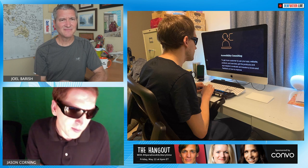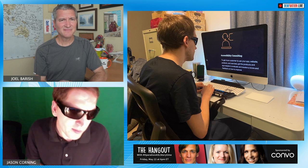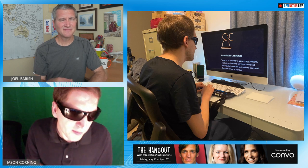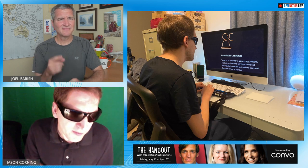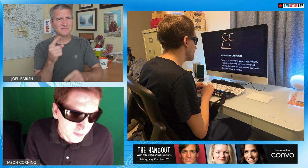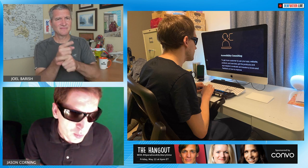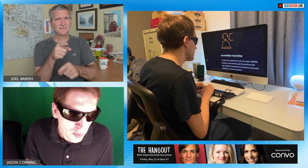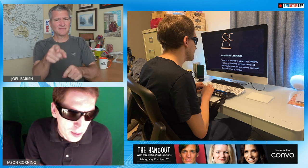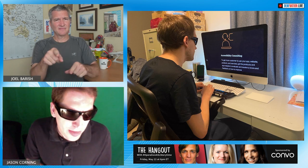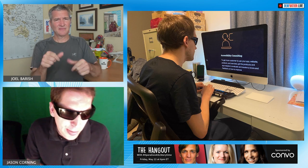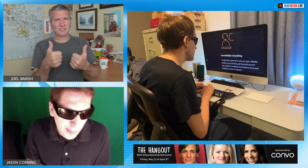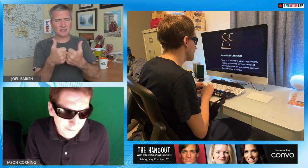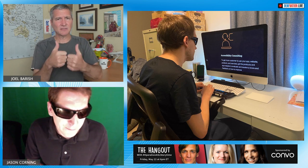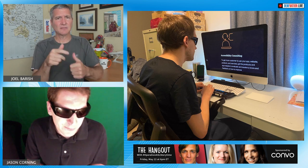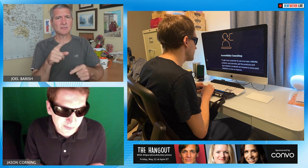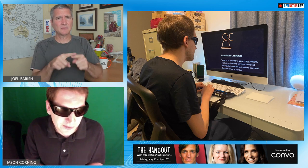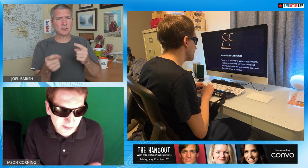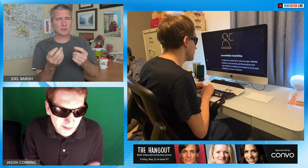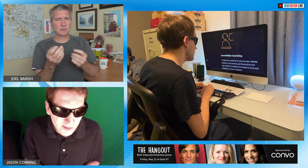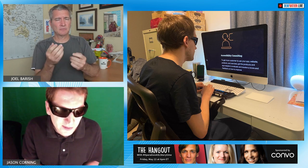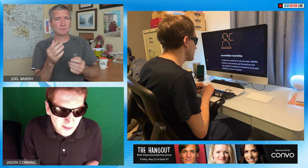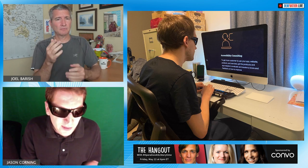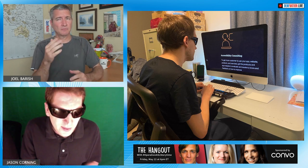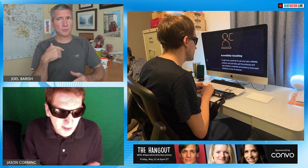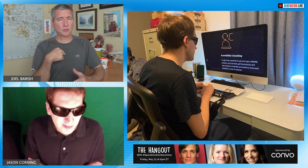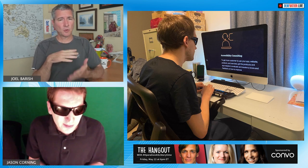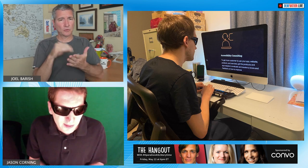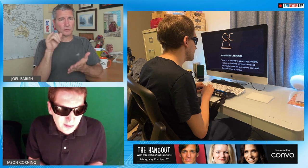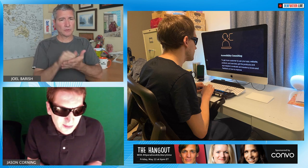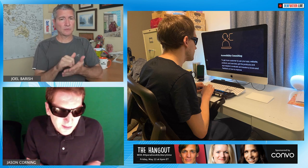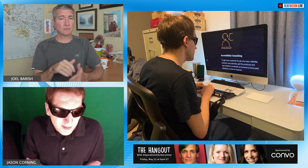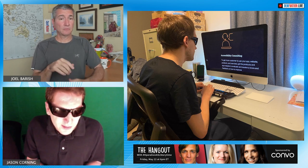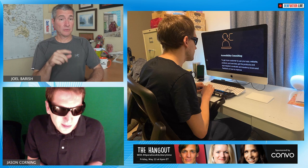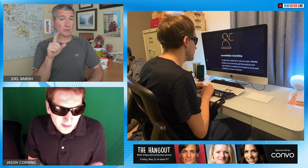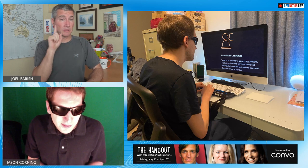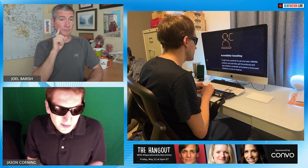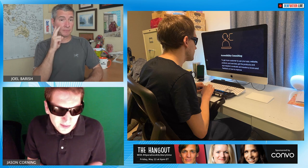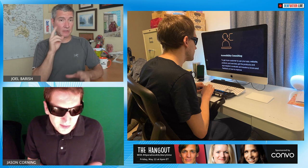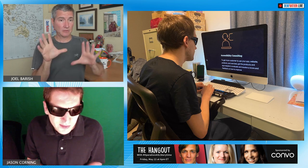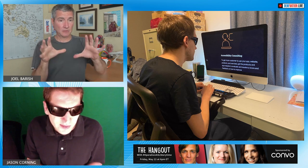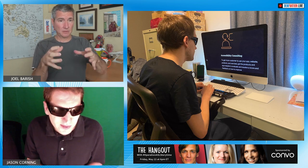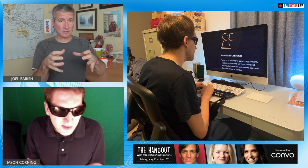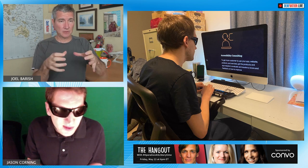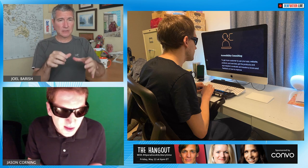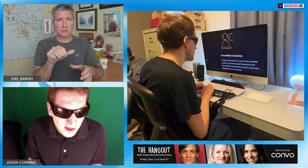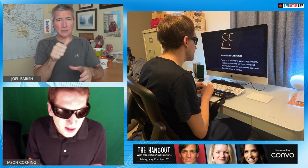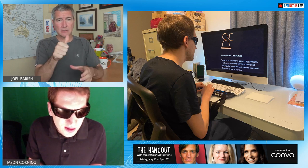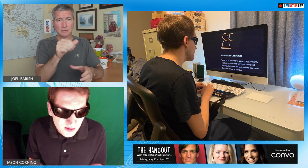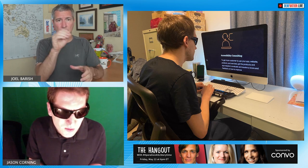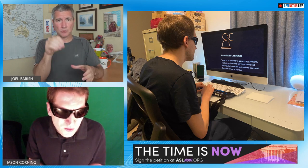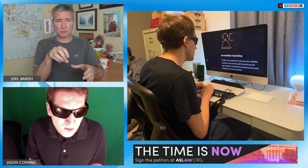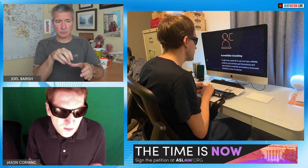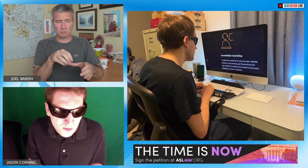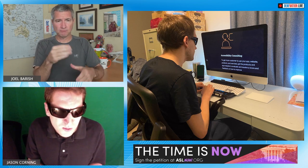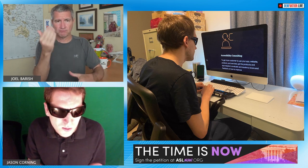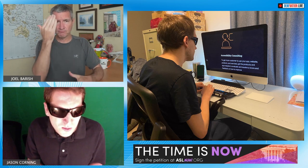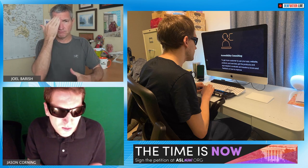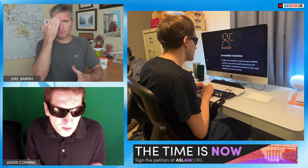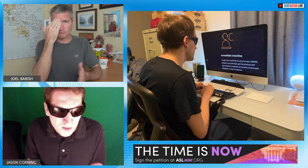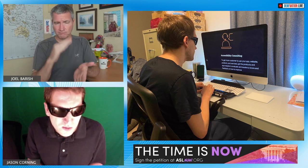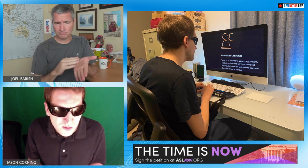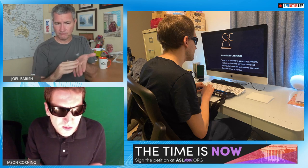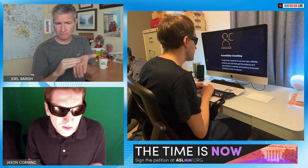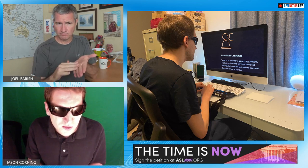Right. I learned in the DeafBlind group only 10% know braille and 90% don’t.